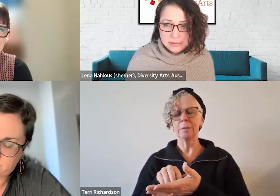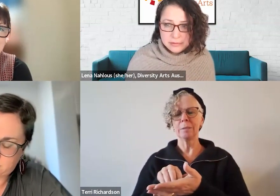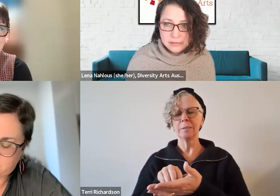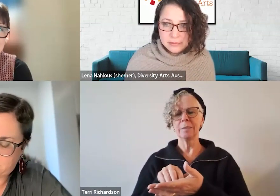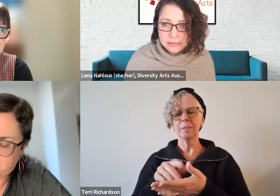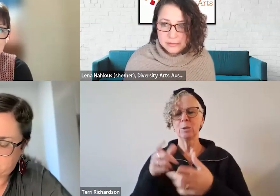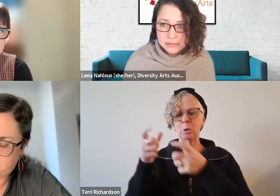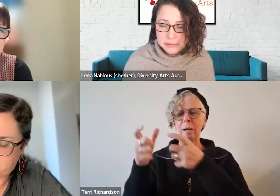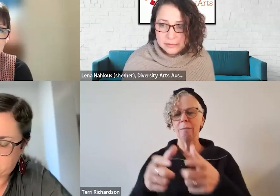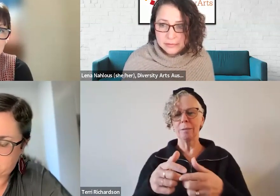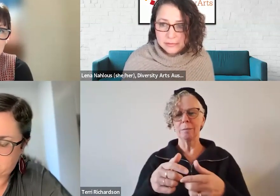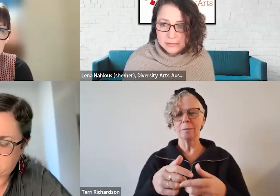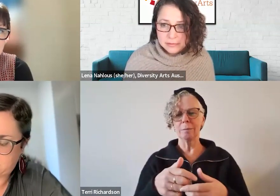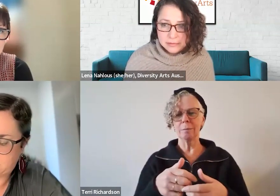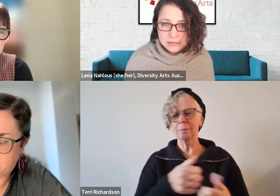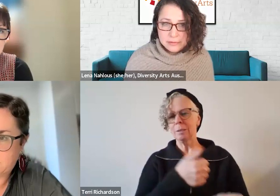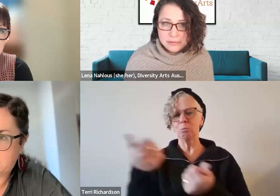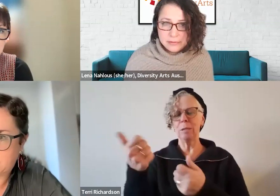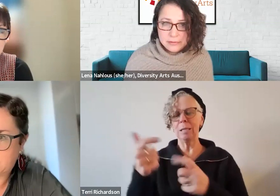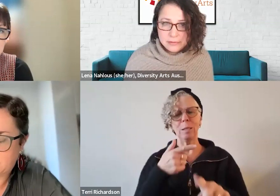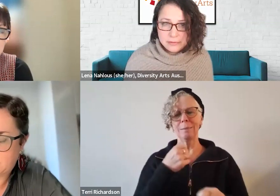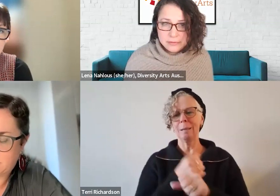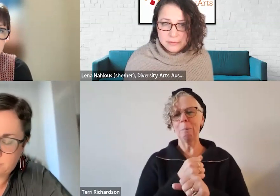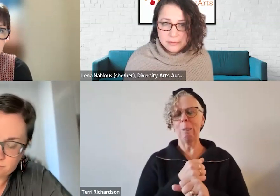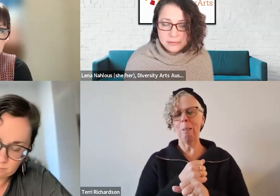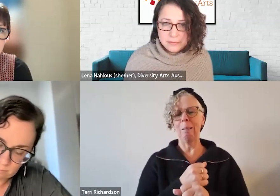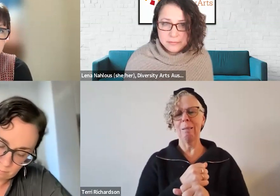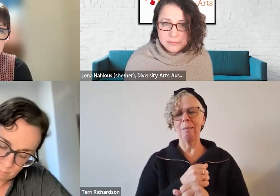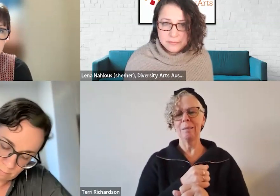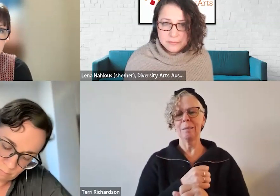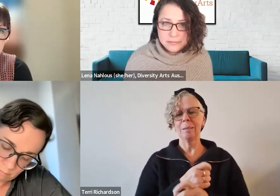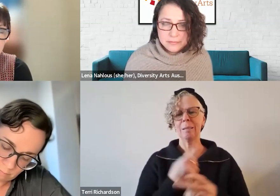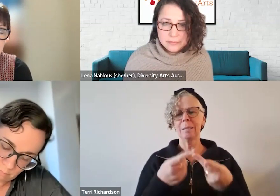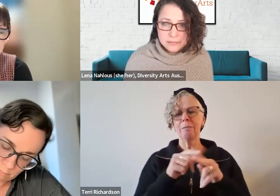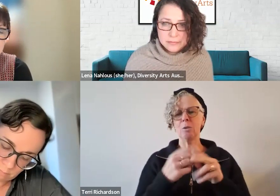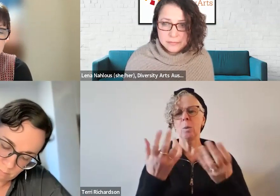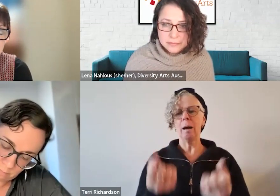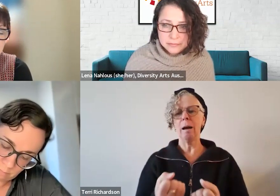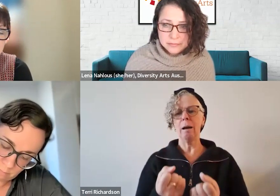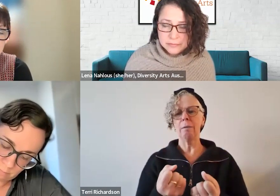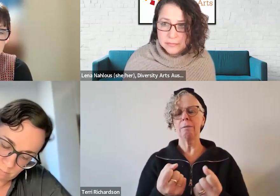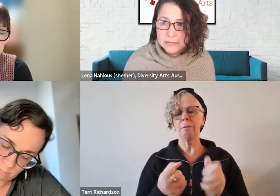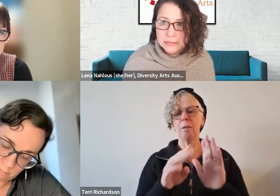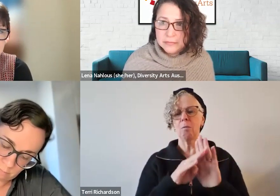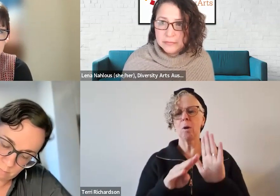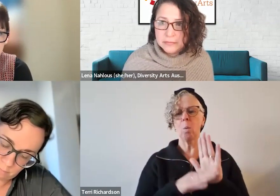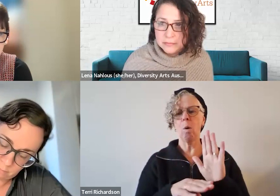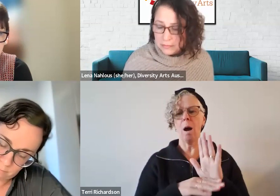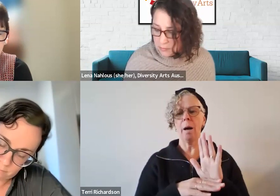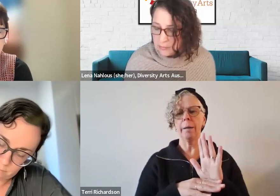That is an absolutely brilliant example. I think so long as you have the required board structure,